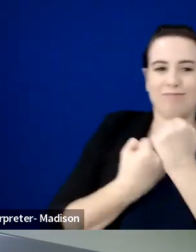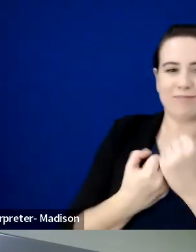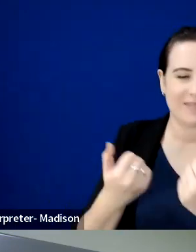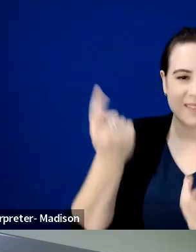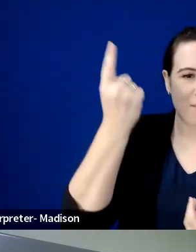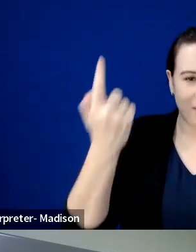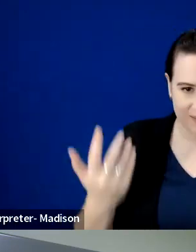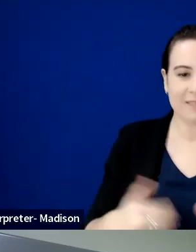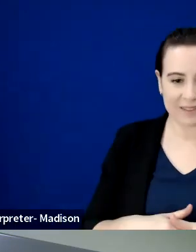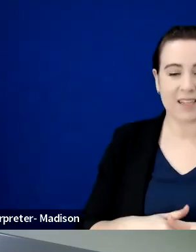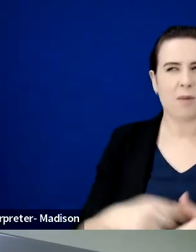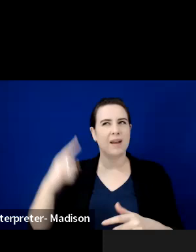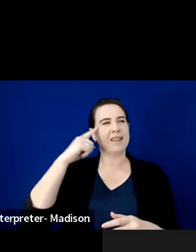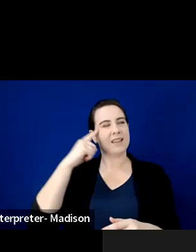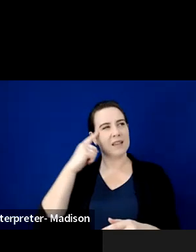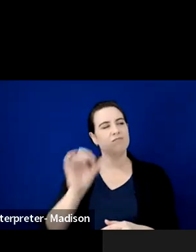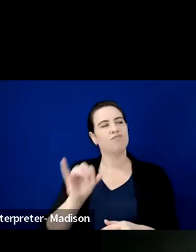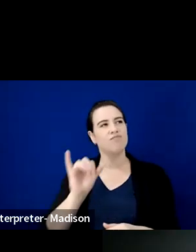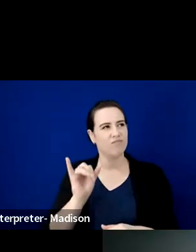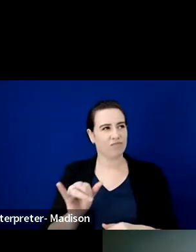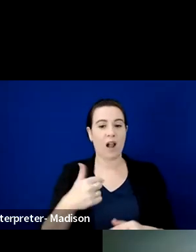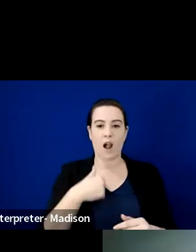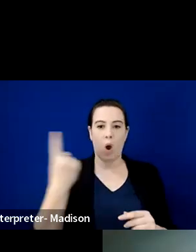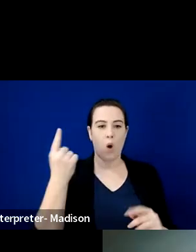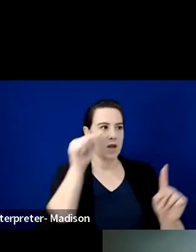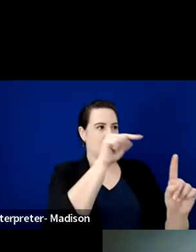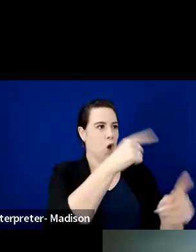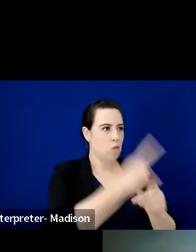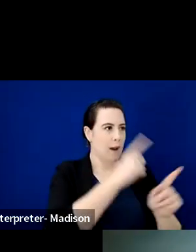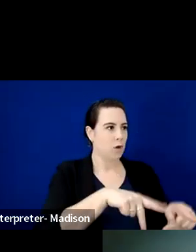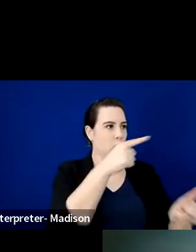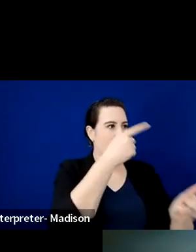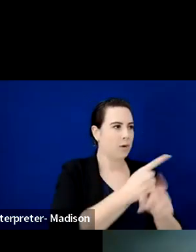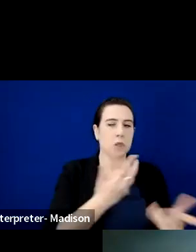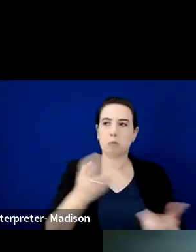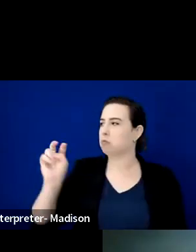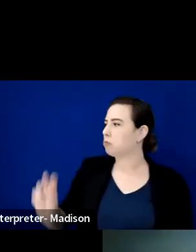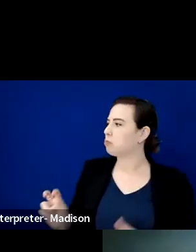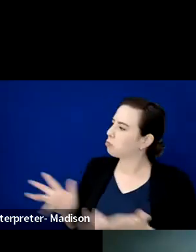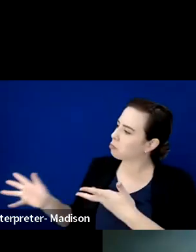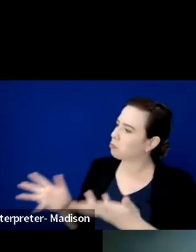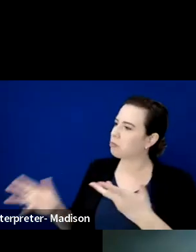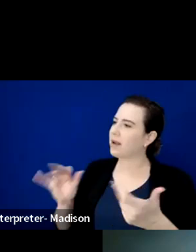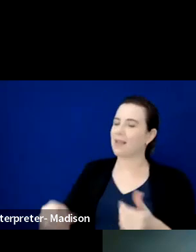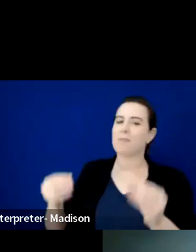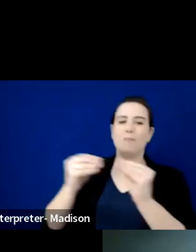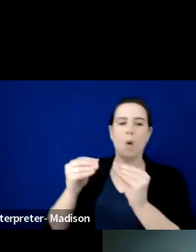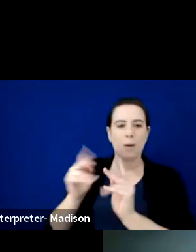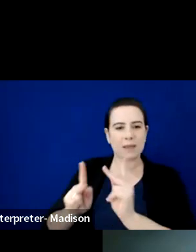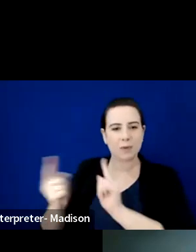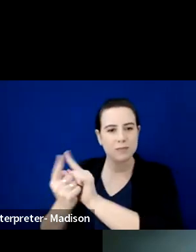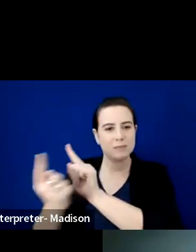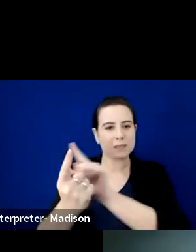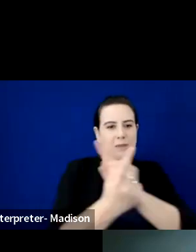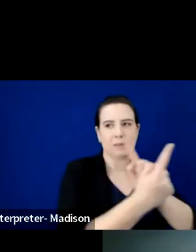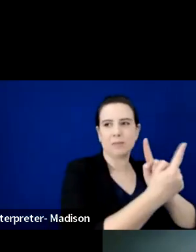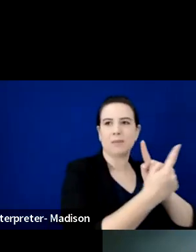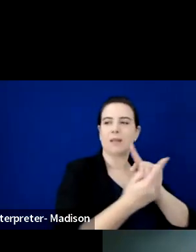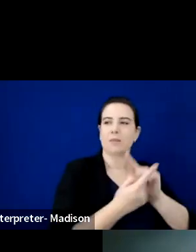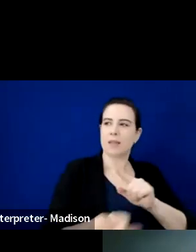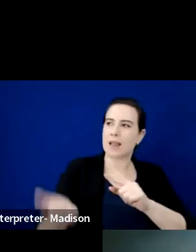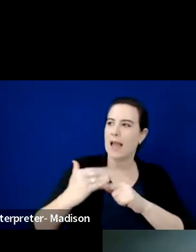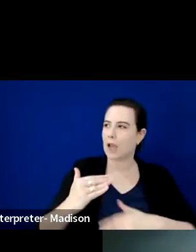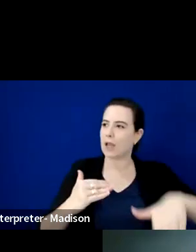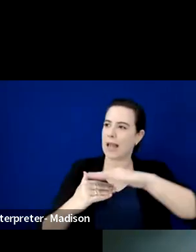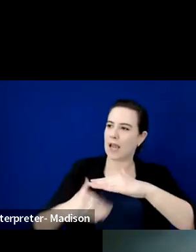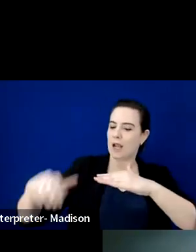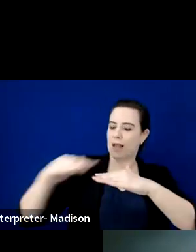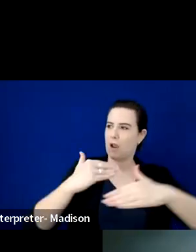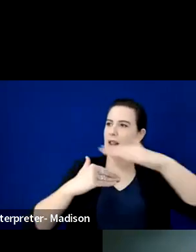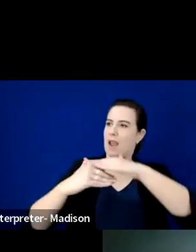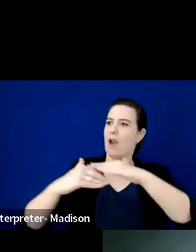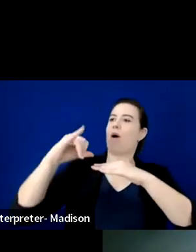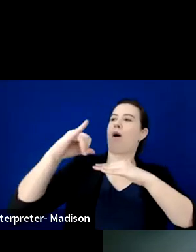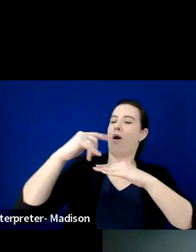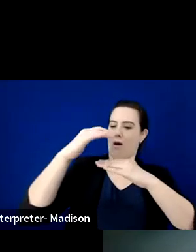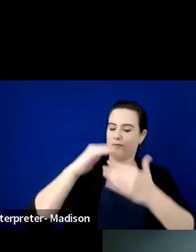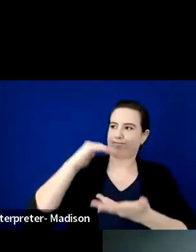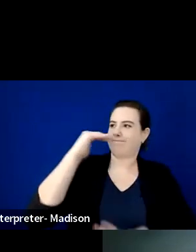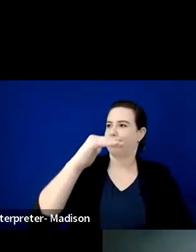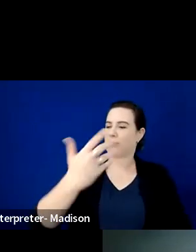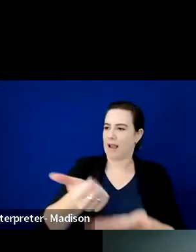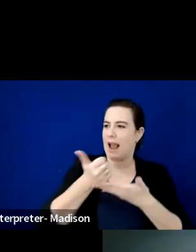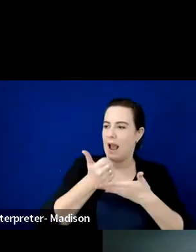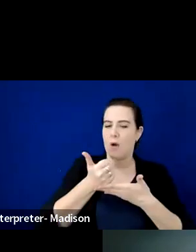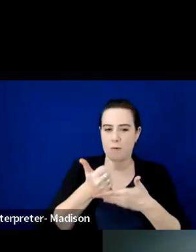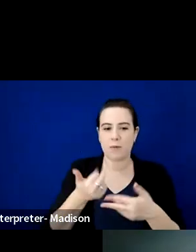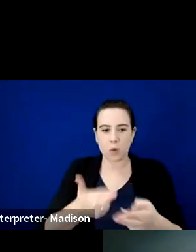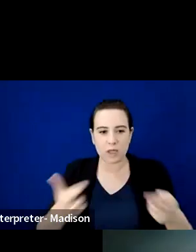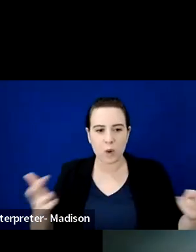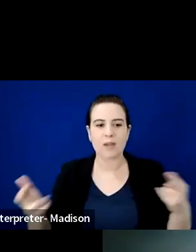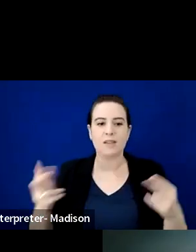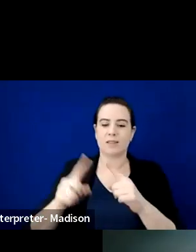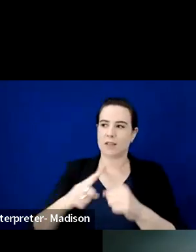And what we see sometimes, which has, you know, a couple times already been referred to in this conversation is people wearing multiple hats, and you may not currently have a relationship with someone in public health, let alone the right person in public health, but you may sit beside somebody during bingo, and that relationship may lead to something else, or they may also wear another hat besides your bingo partner or competitor.